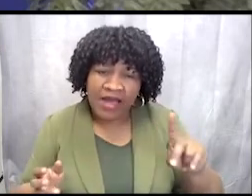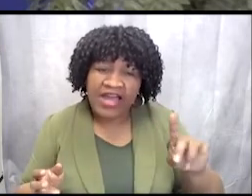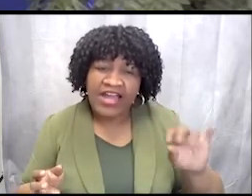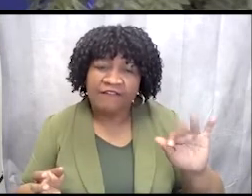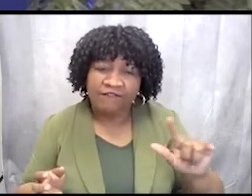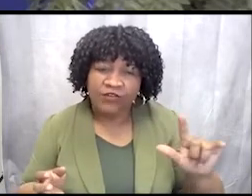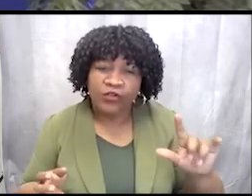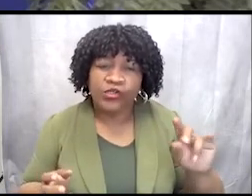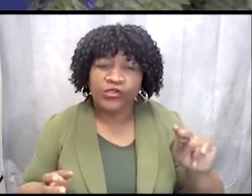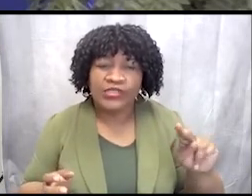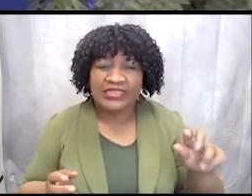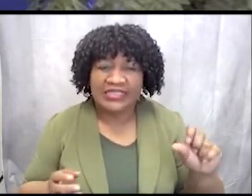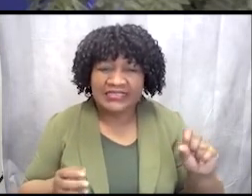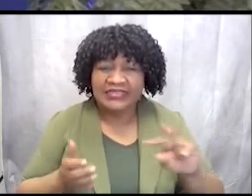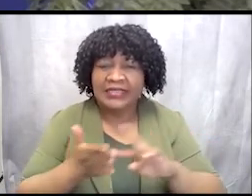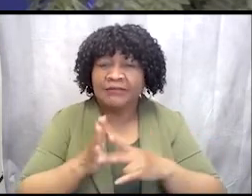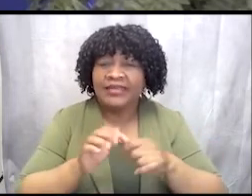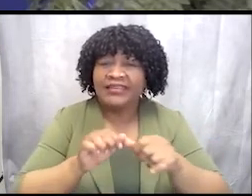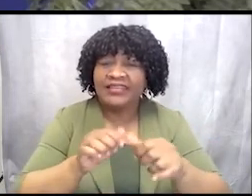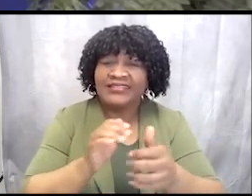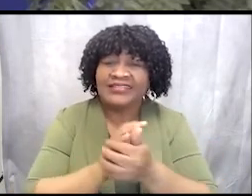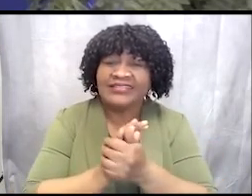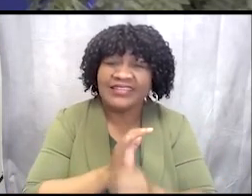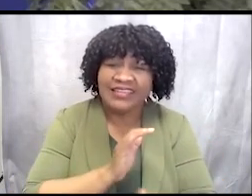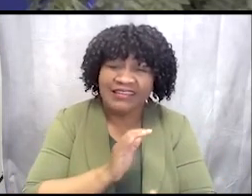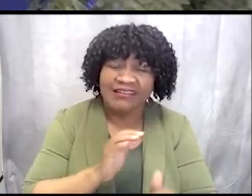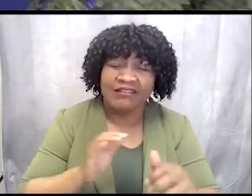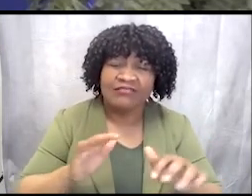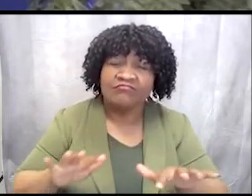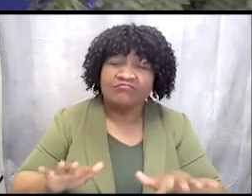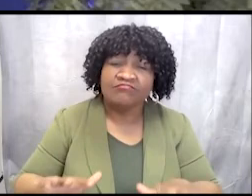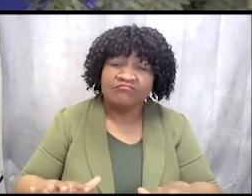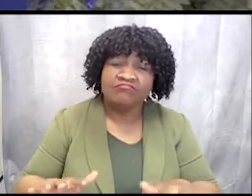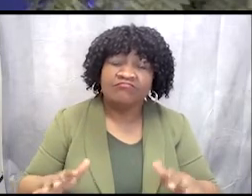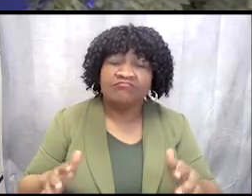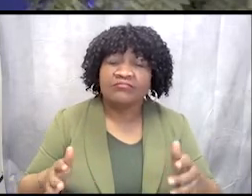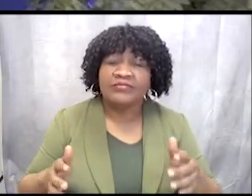it is a lifelong skill that you learn that can help you